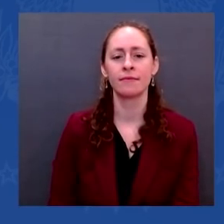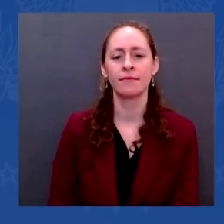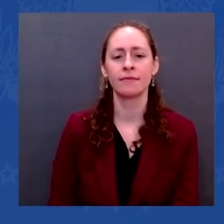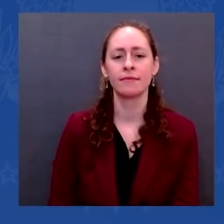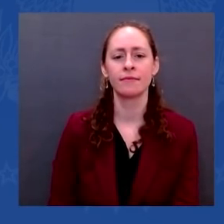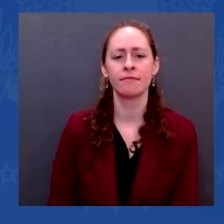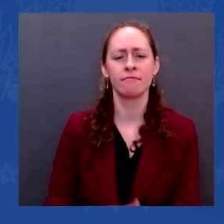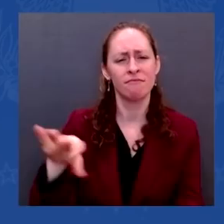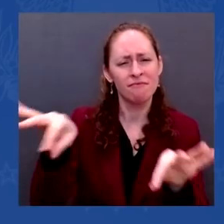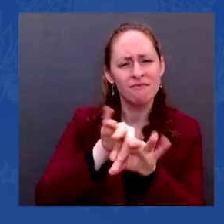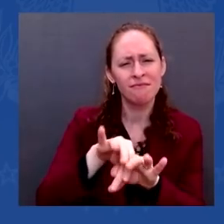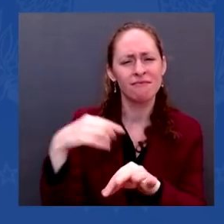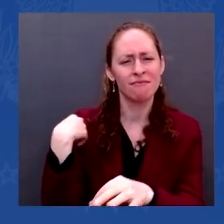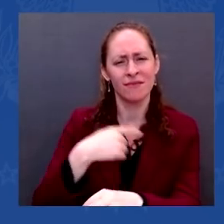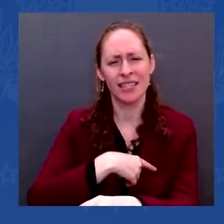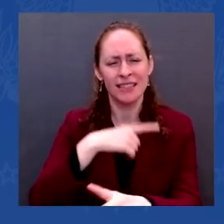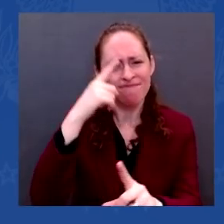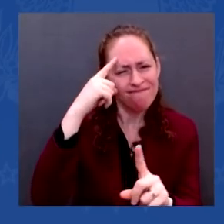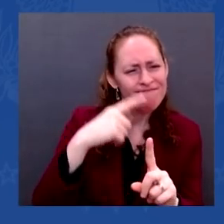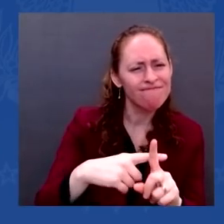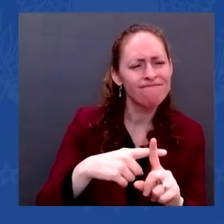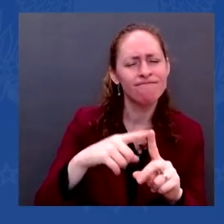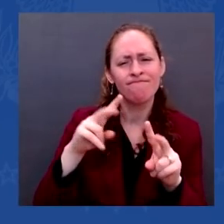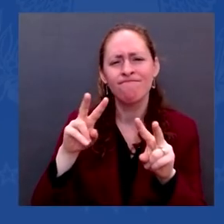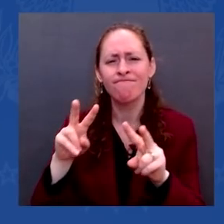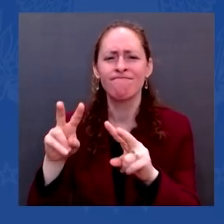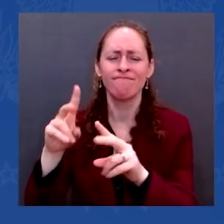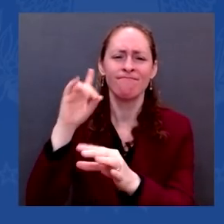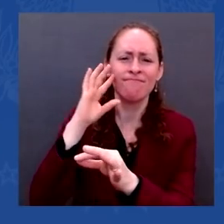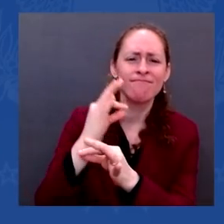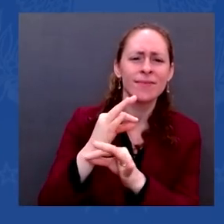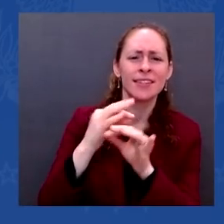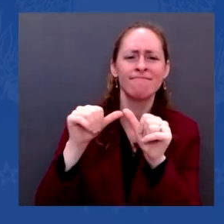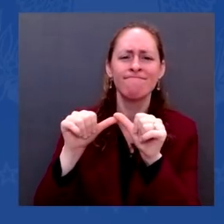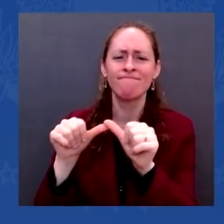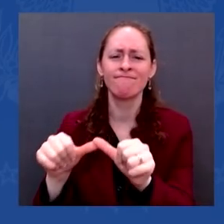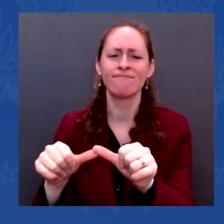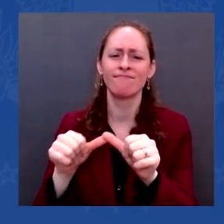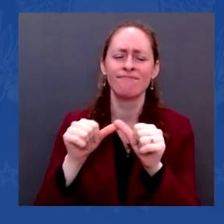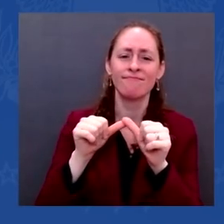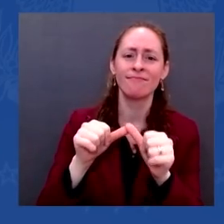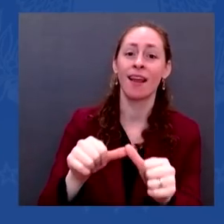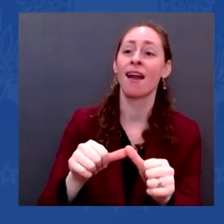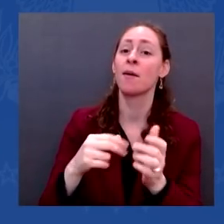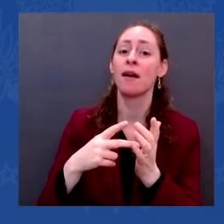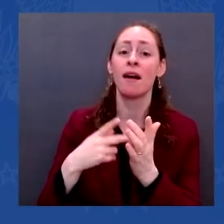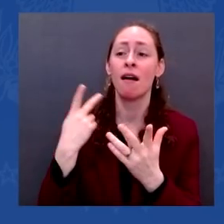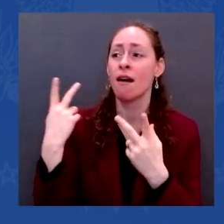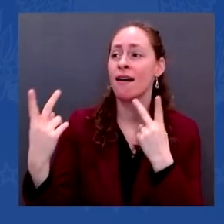Unburdened by what has been. And those words have deep spiritual roots for me.